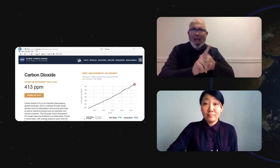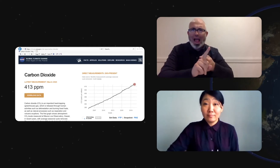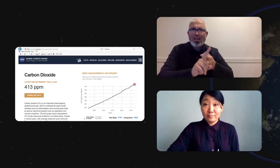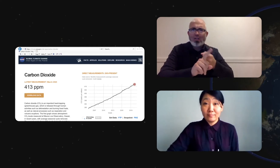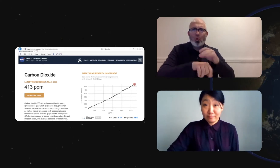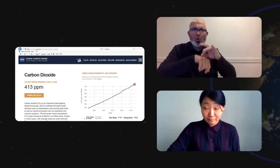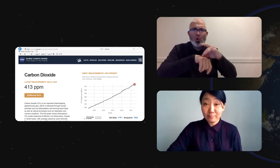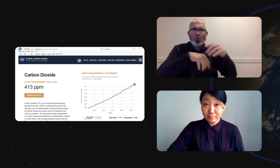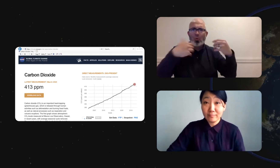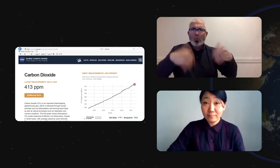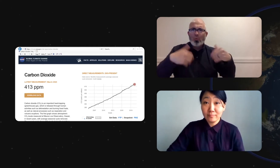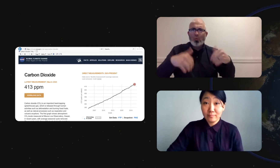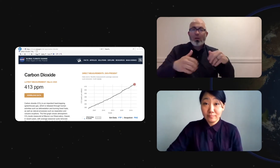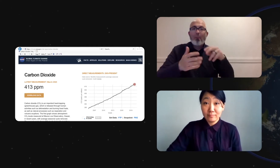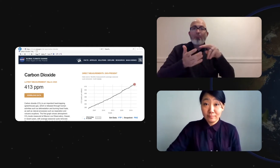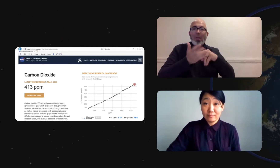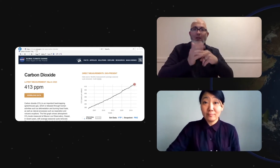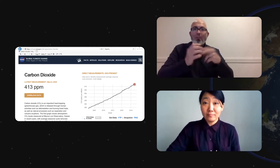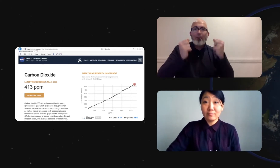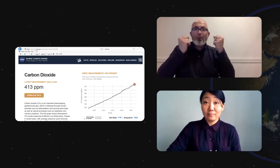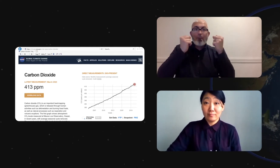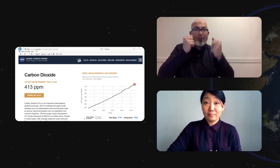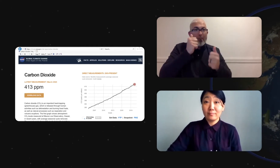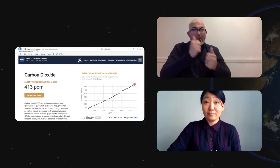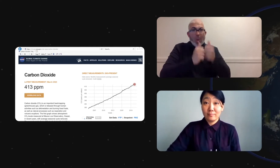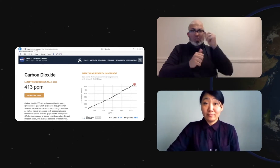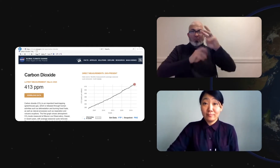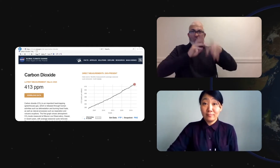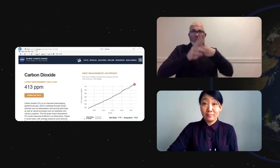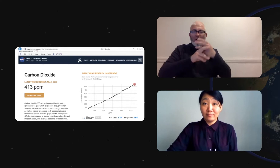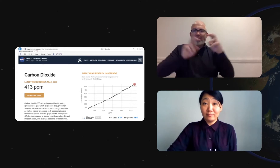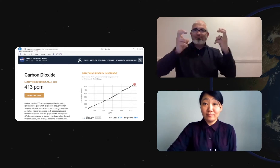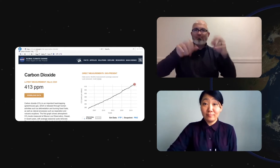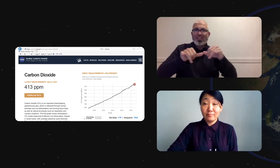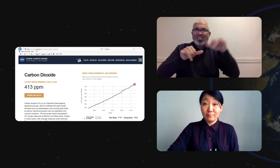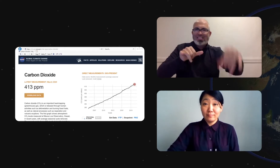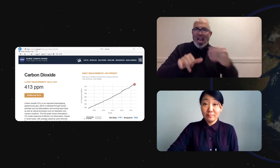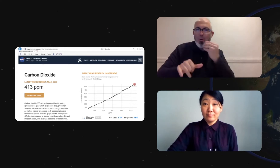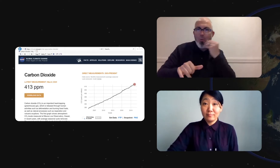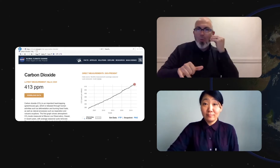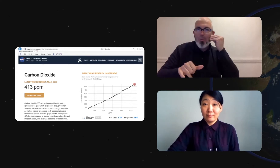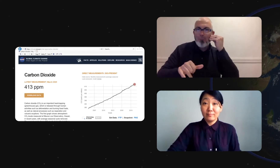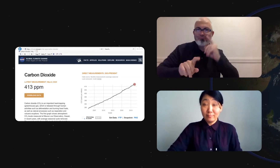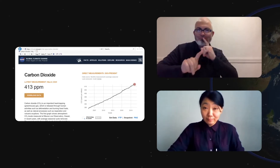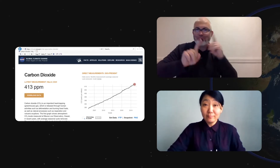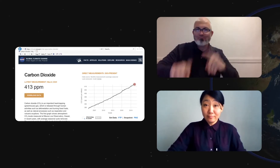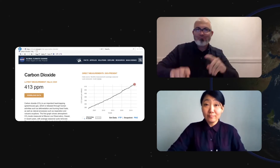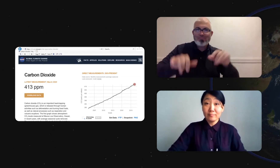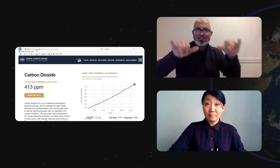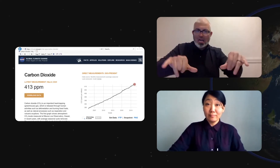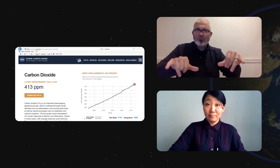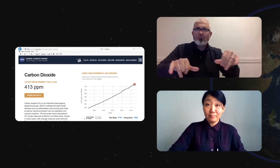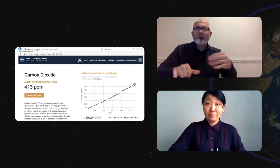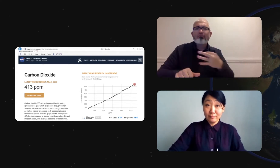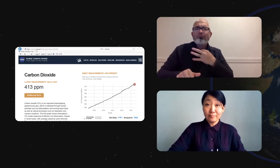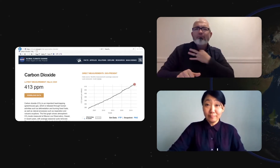COVID-19 impacting the planet, most people are staying home in response to that.